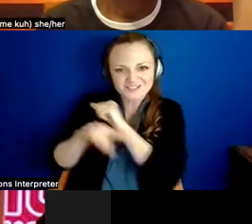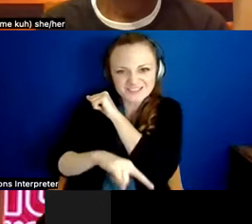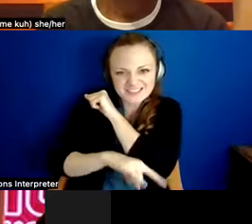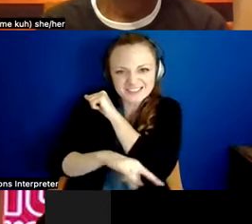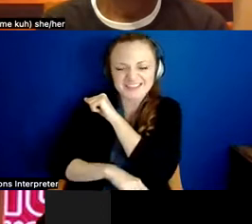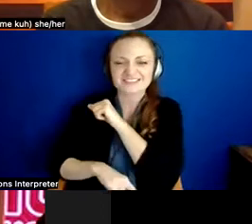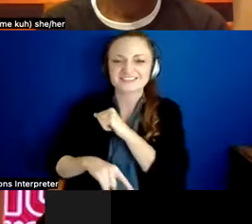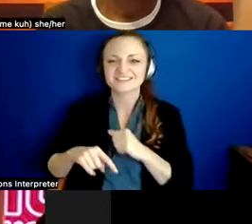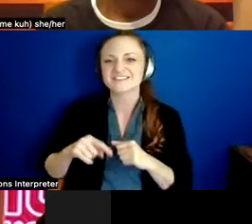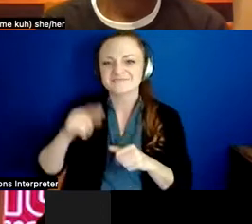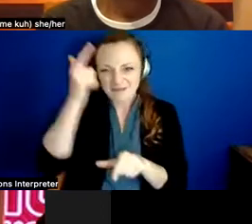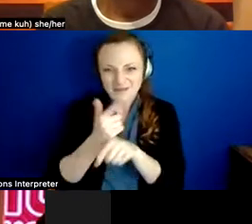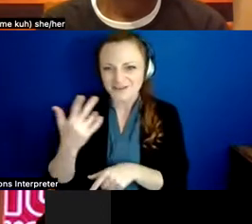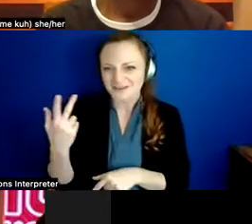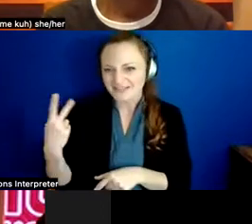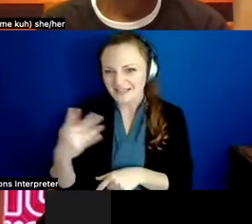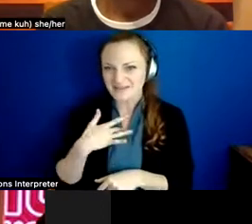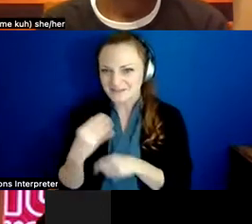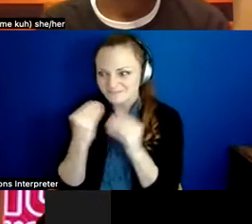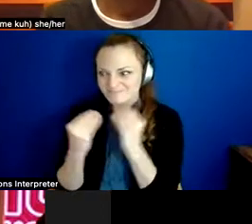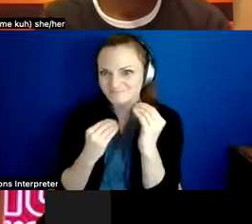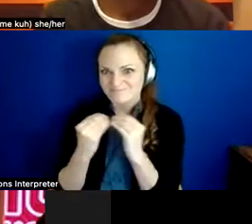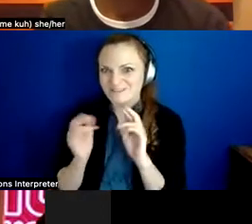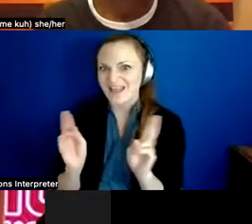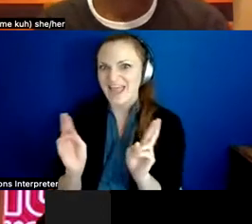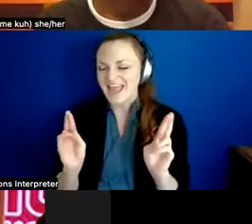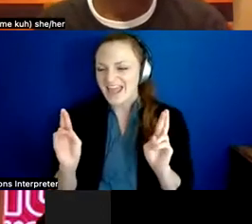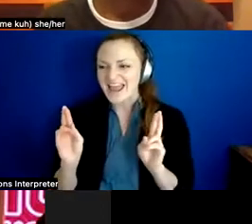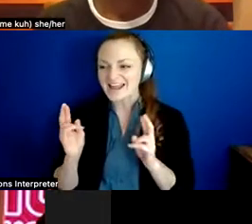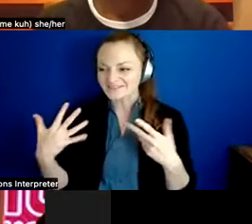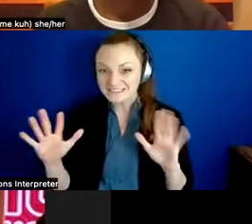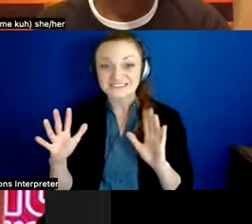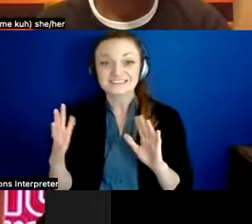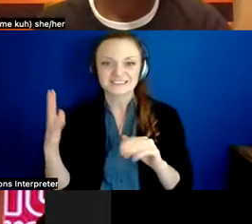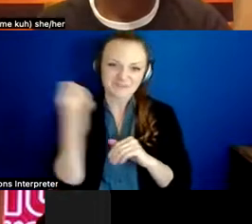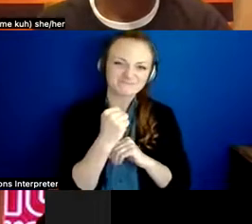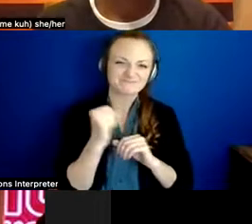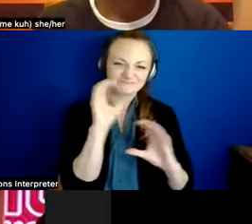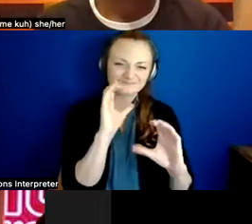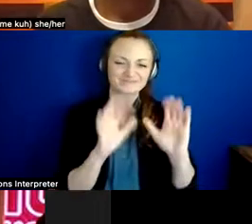eat our whole dinner really quickly, because we couldn't wait for the time when we go play ahead and go season. 20:06:00 Go find the off the coverage so I